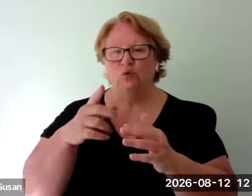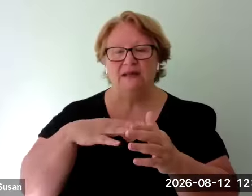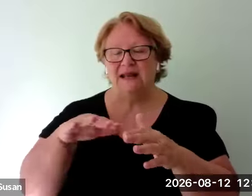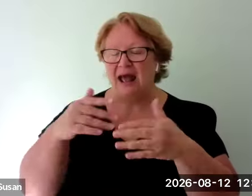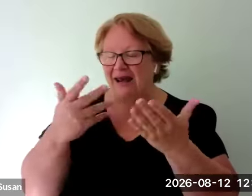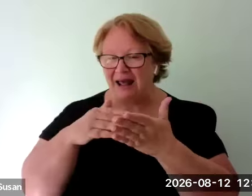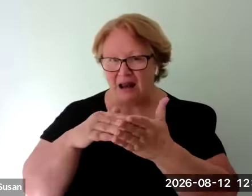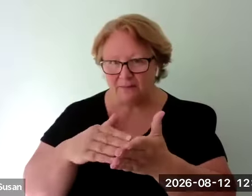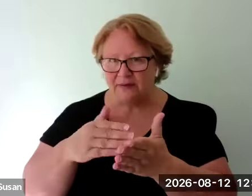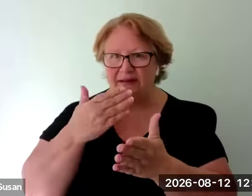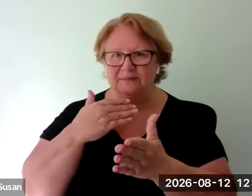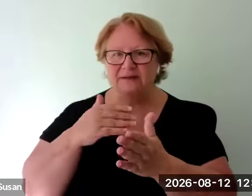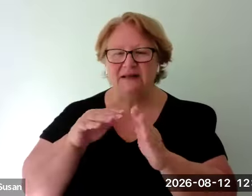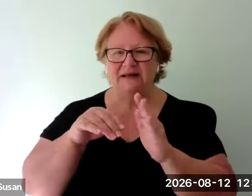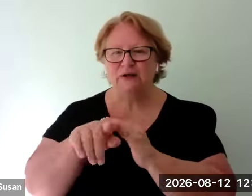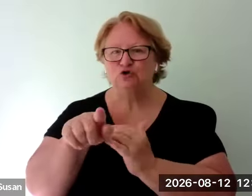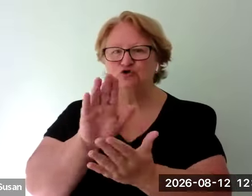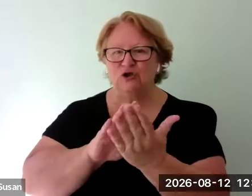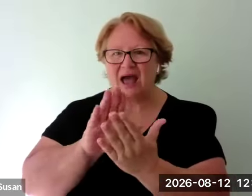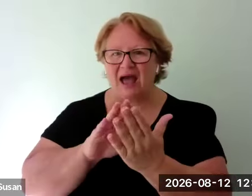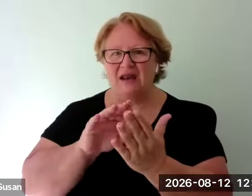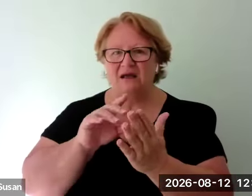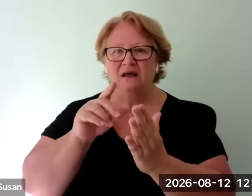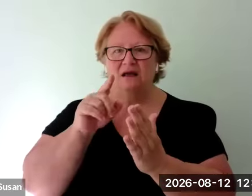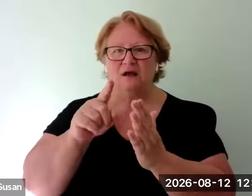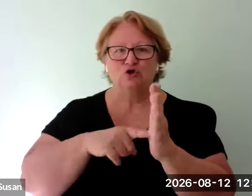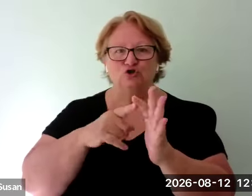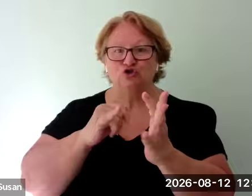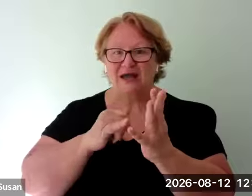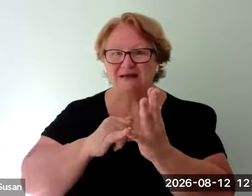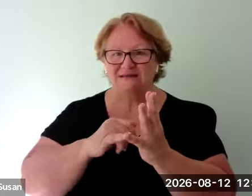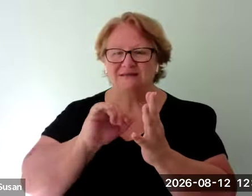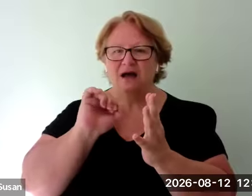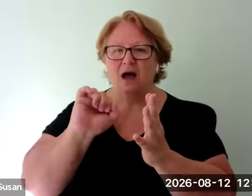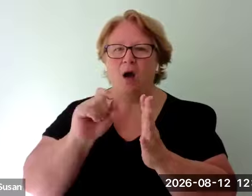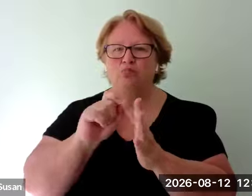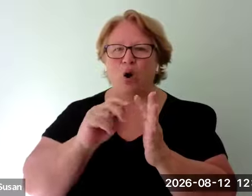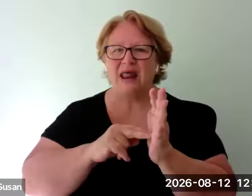in the frequently asked questions. If you need any